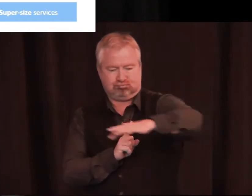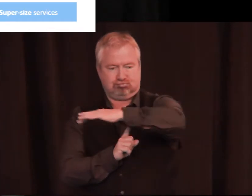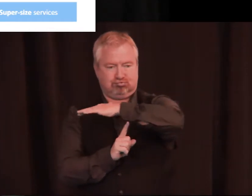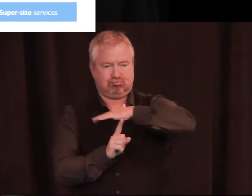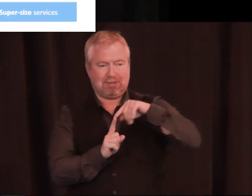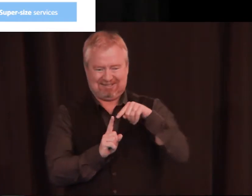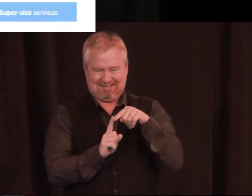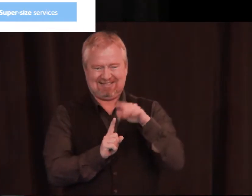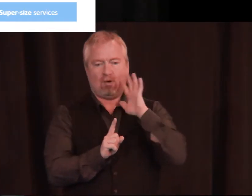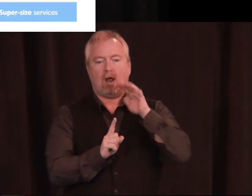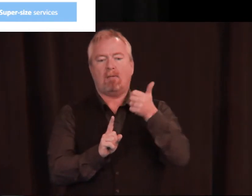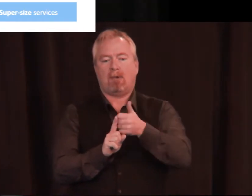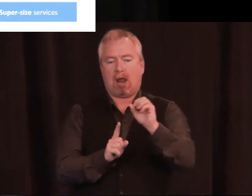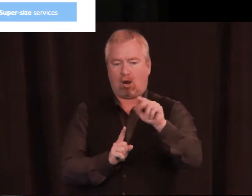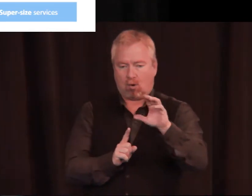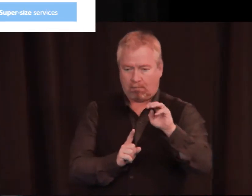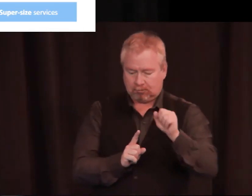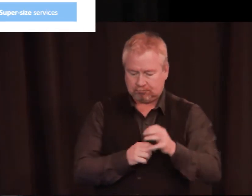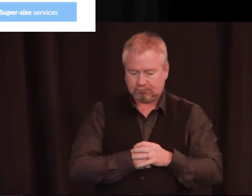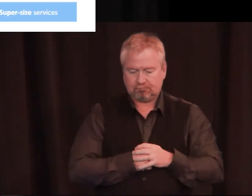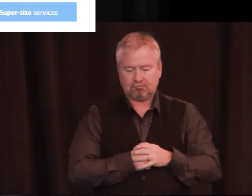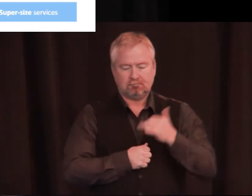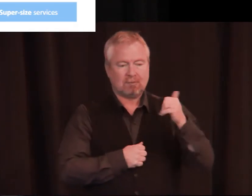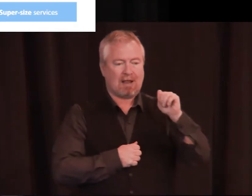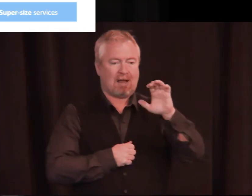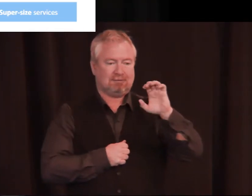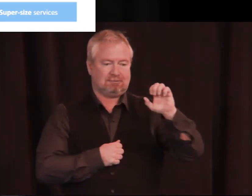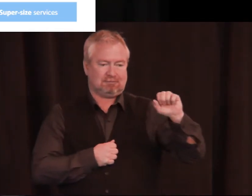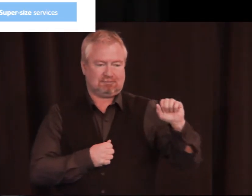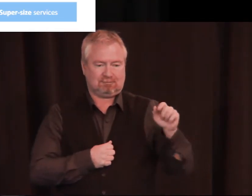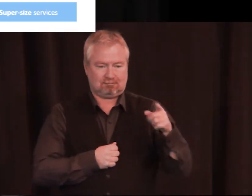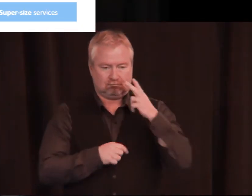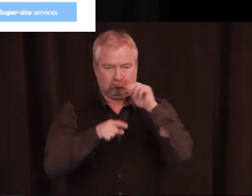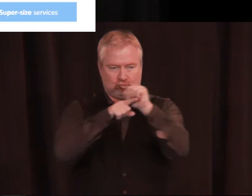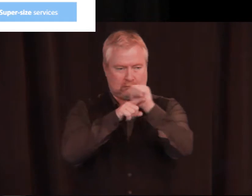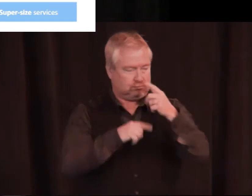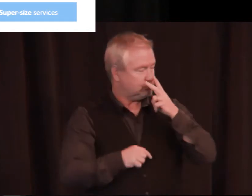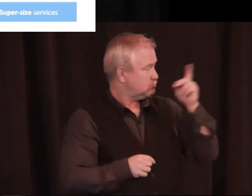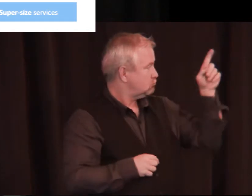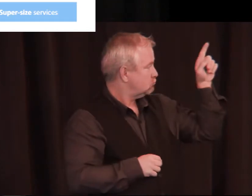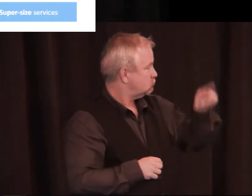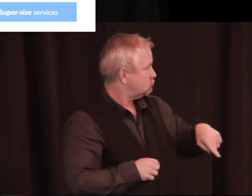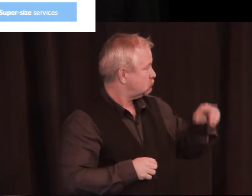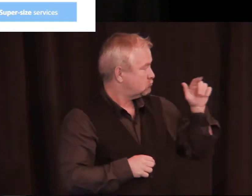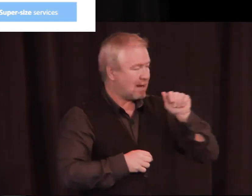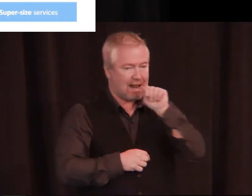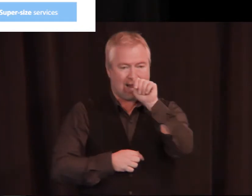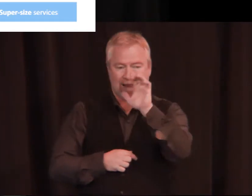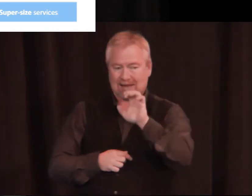So, here are the best practice goals that I want to talk about. And I'm going to talk about how our research relates to each of these goals.